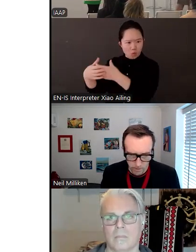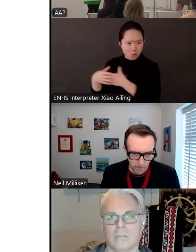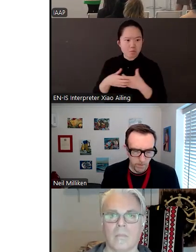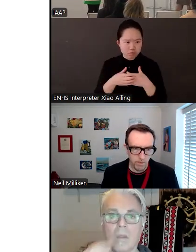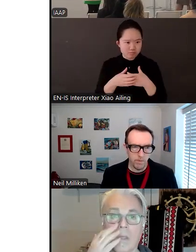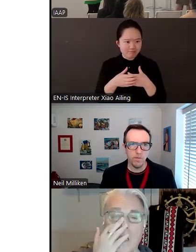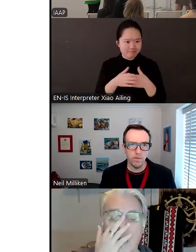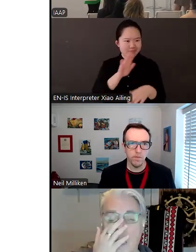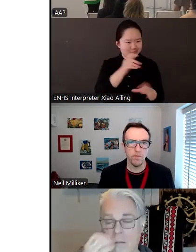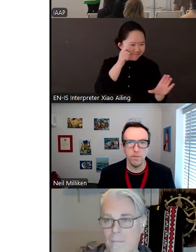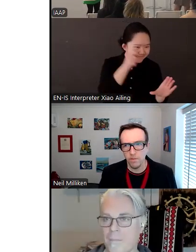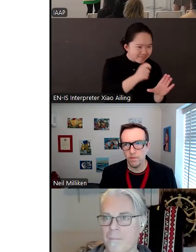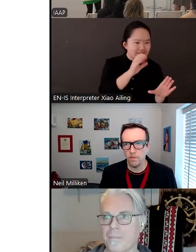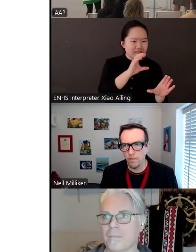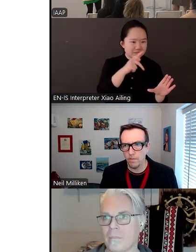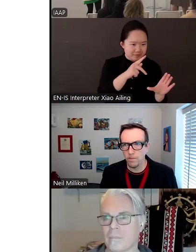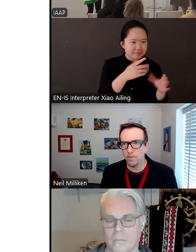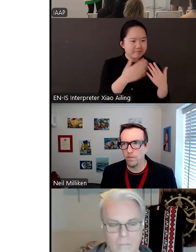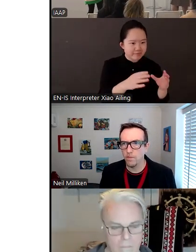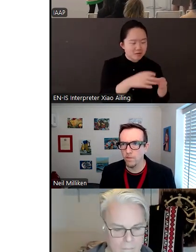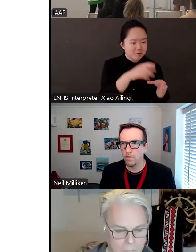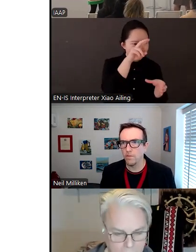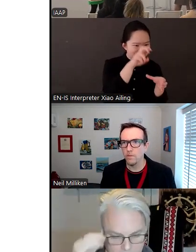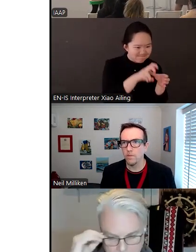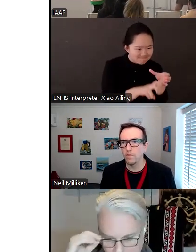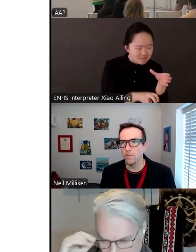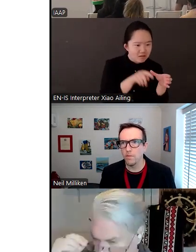I'm sure had another outcome, but a similar kind of the analysis would have been similar.